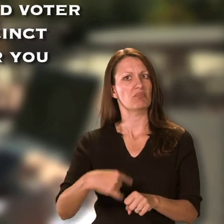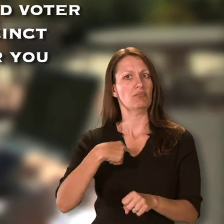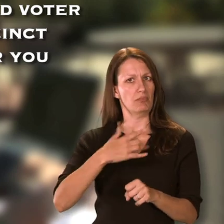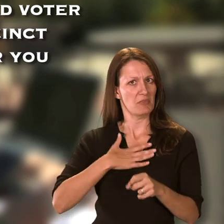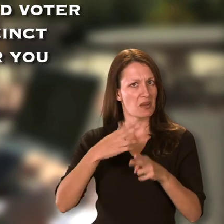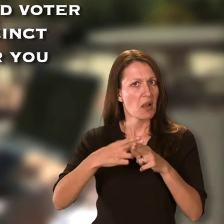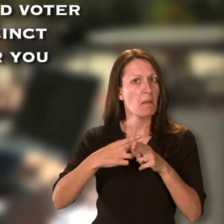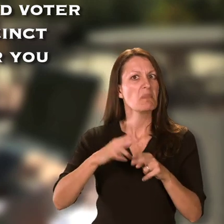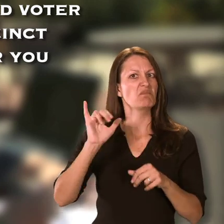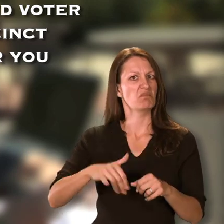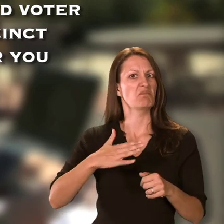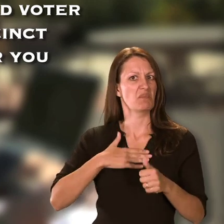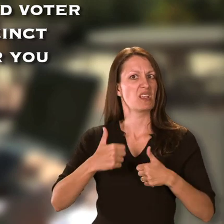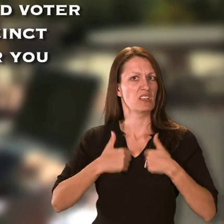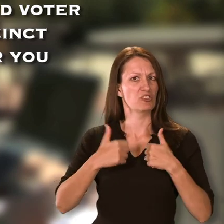This person will be required to confirm